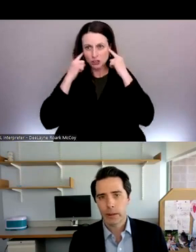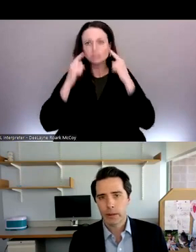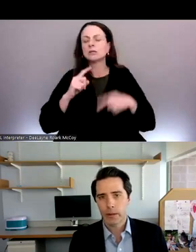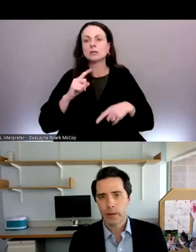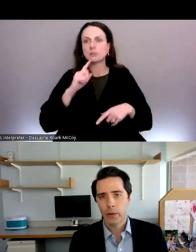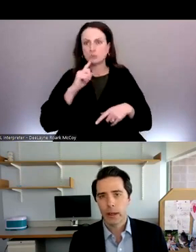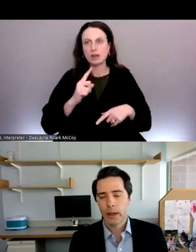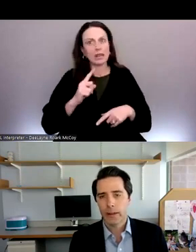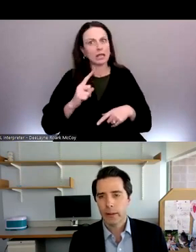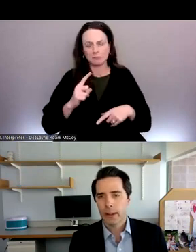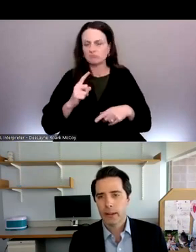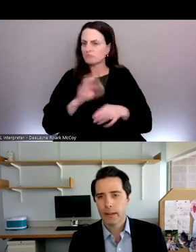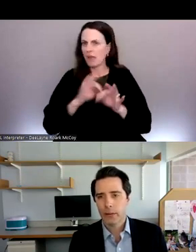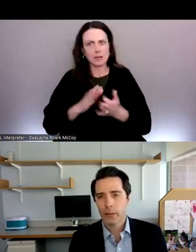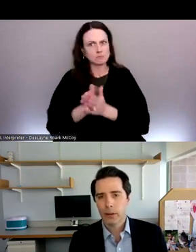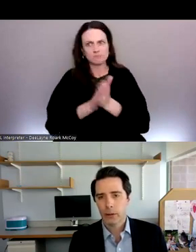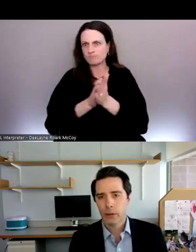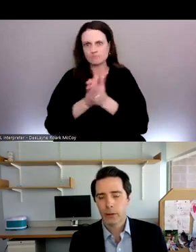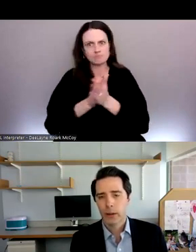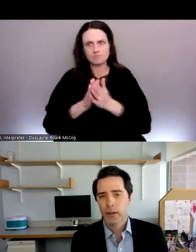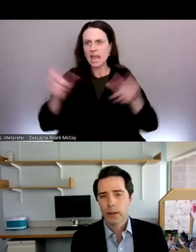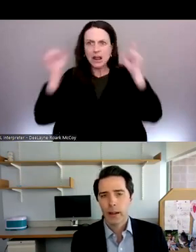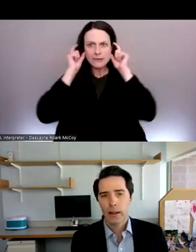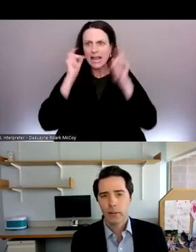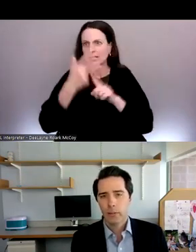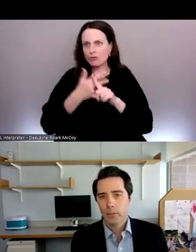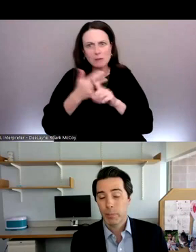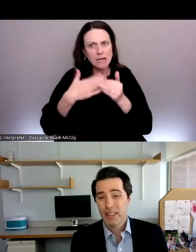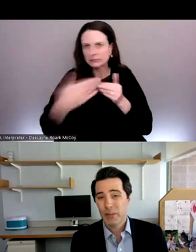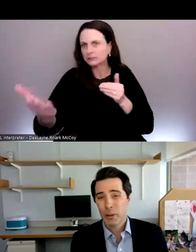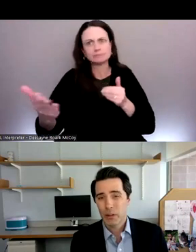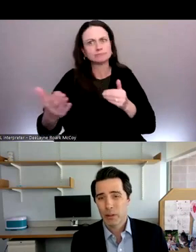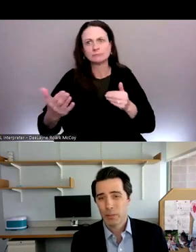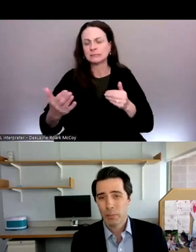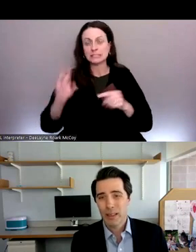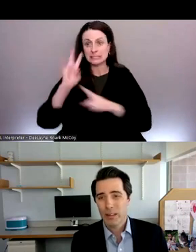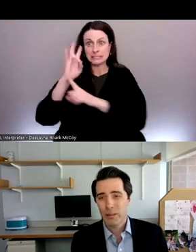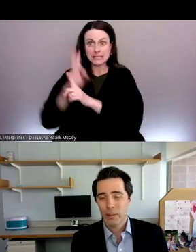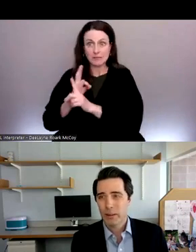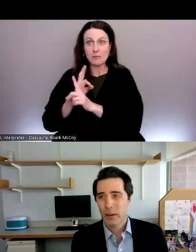things you know they had hearing aids since three months old and by seven